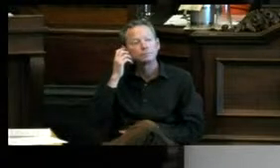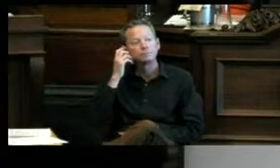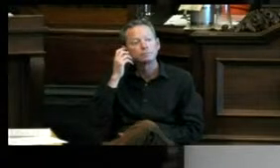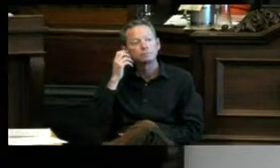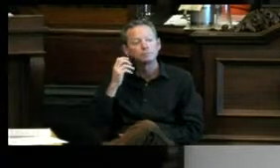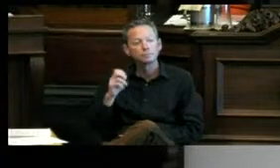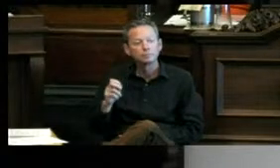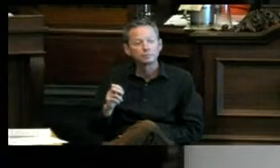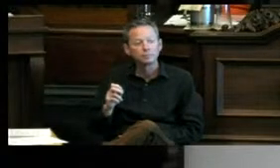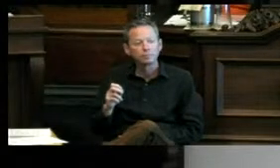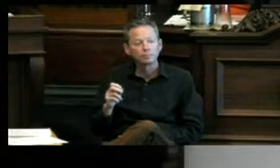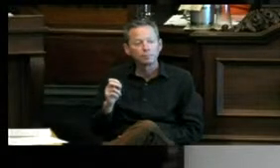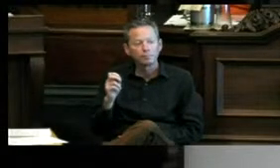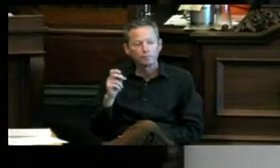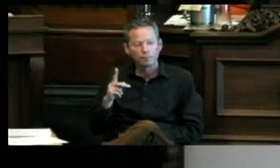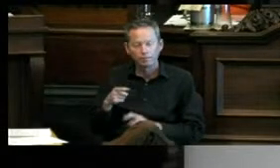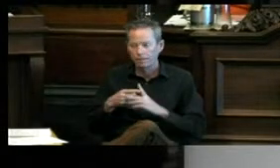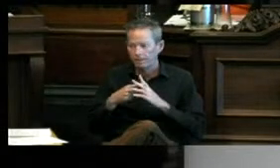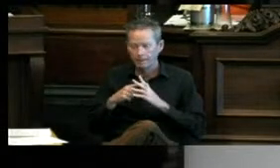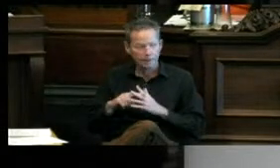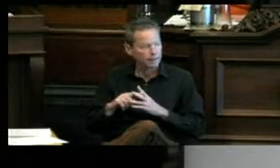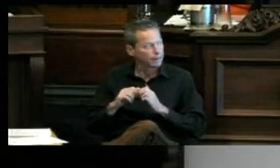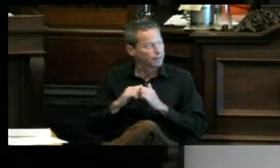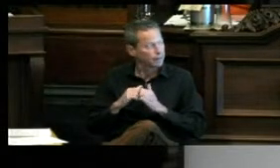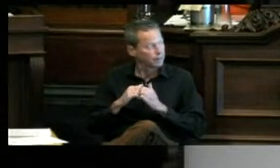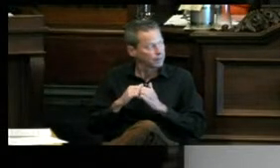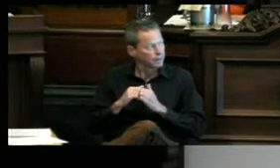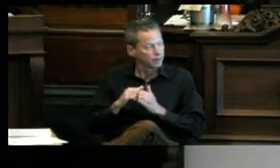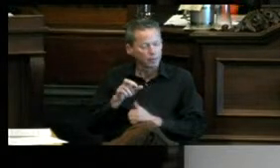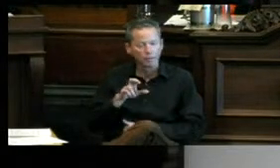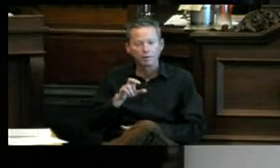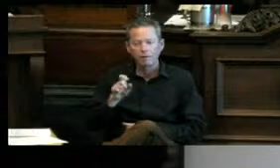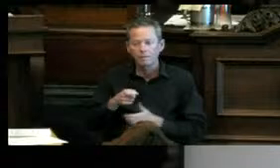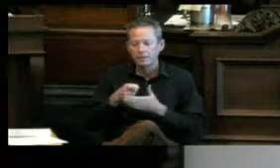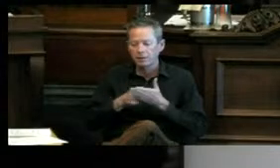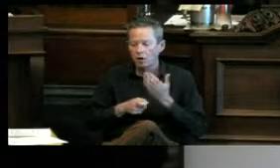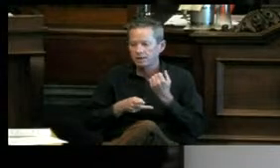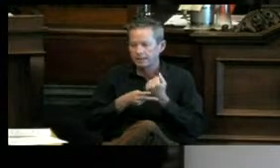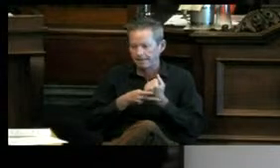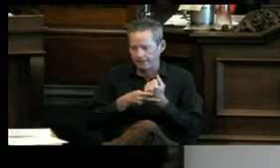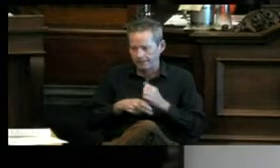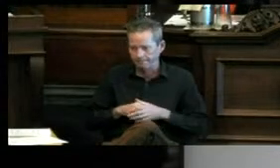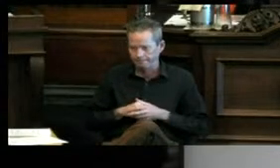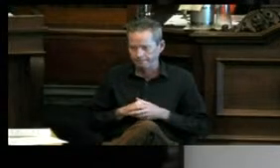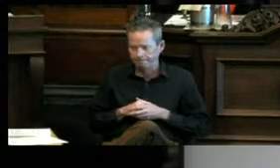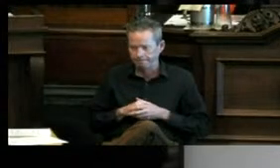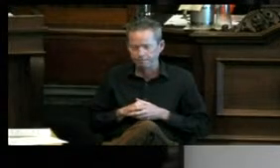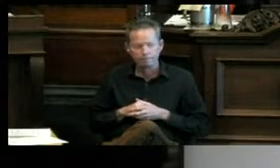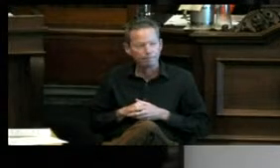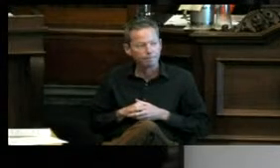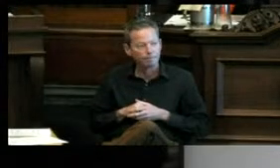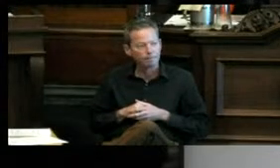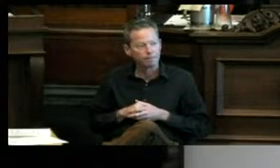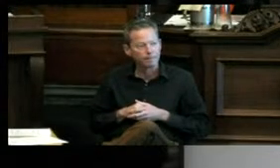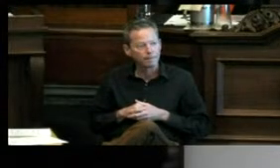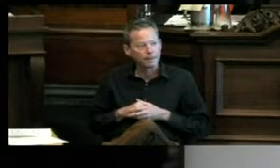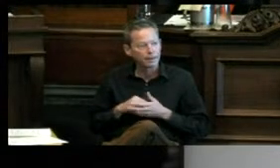So I'm going to have Alicia start us off. Okay I'm going to